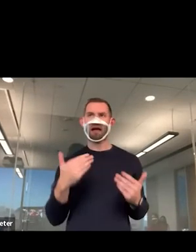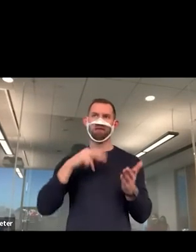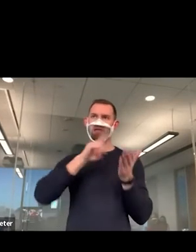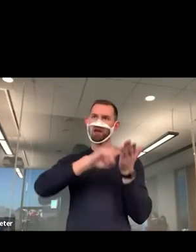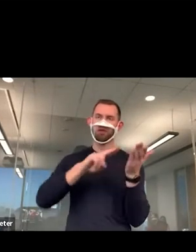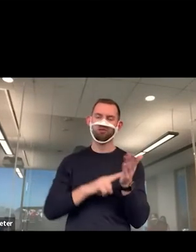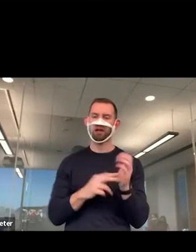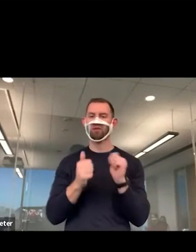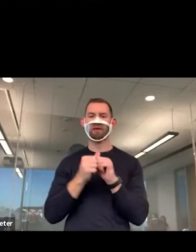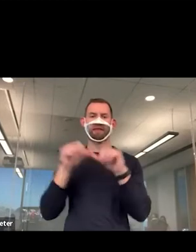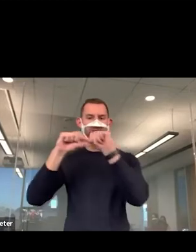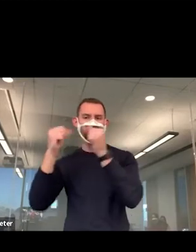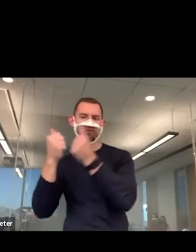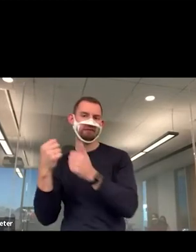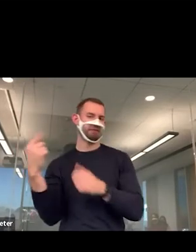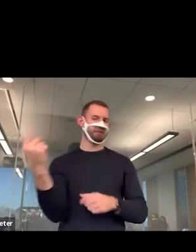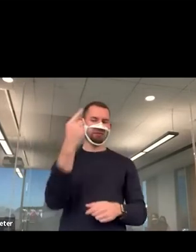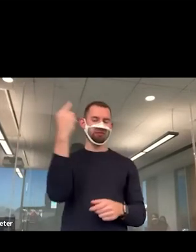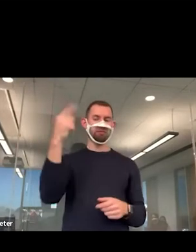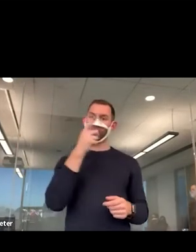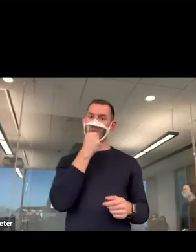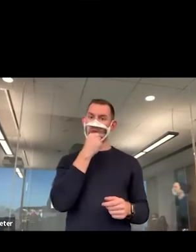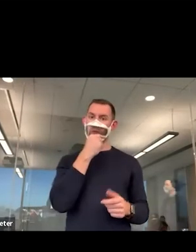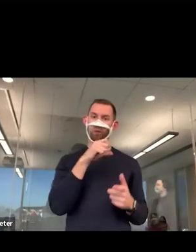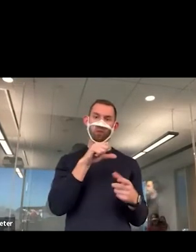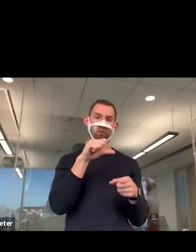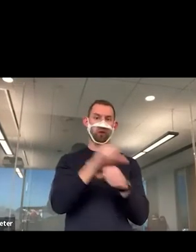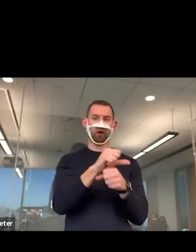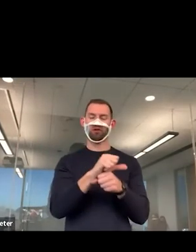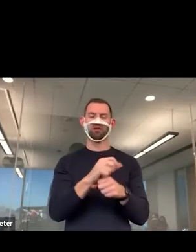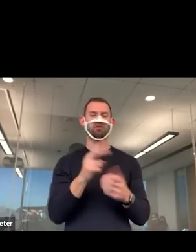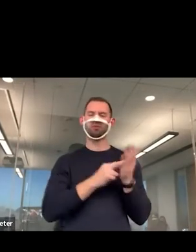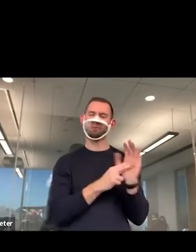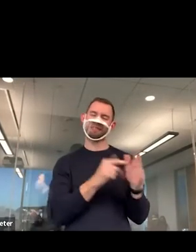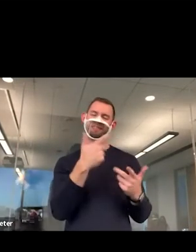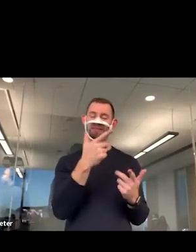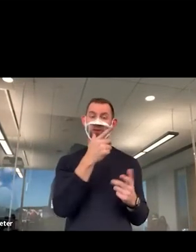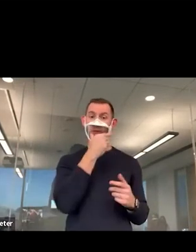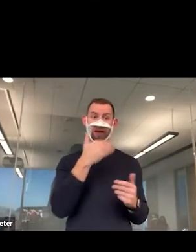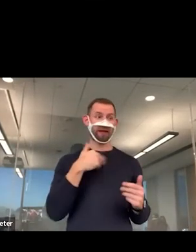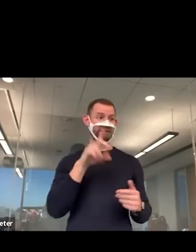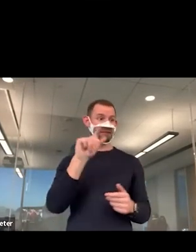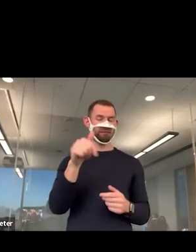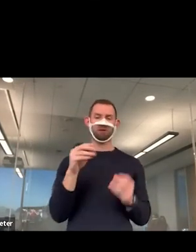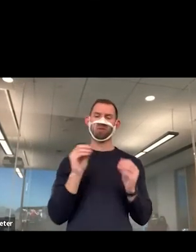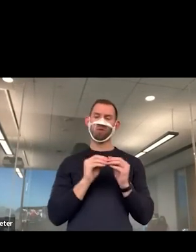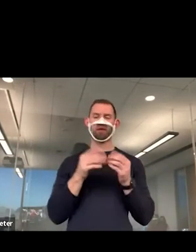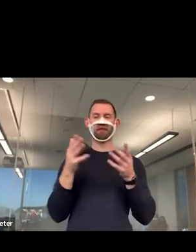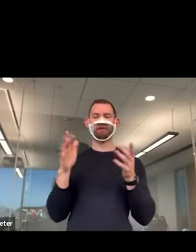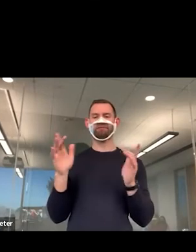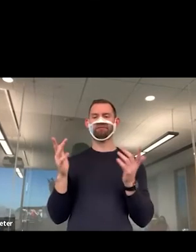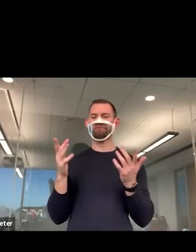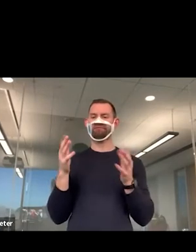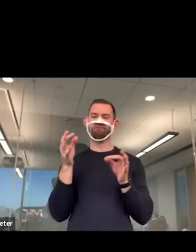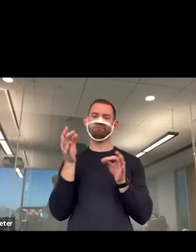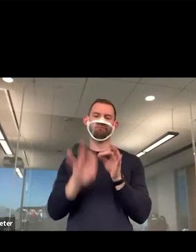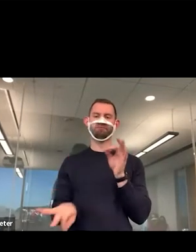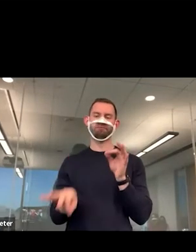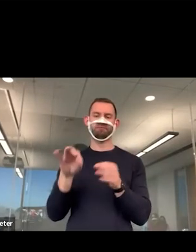as workers and they would step on below so they would do menial types of tests and they would